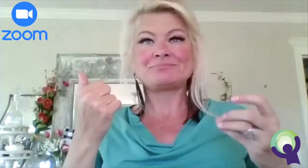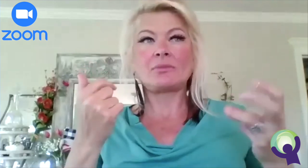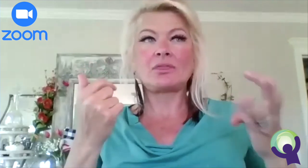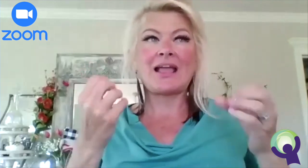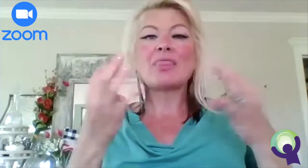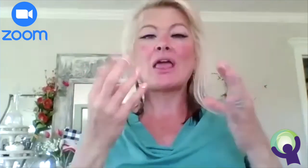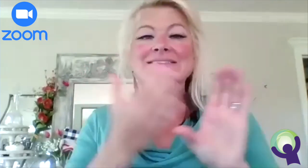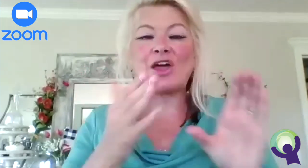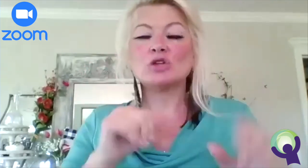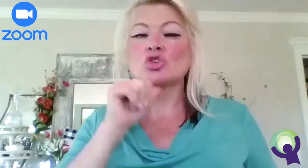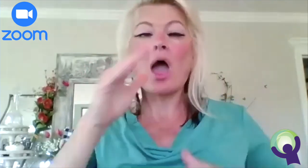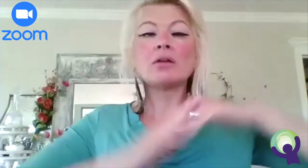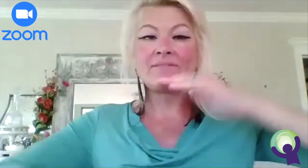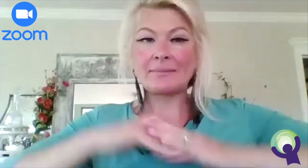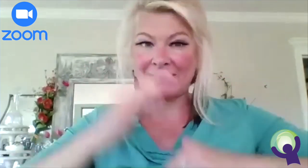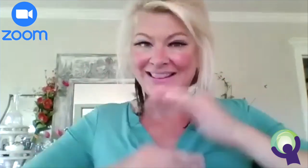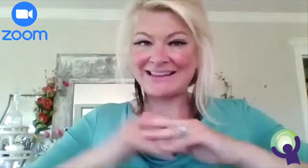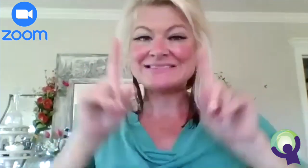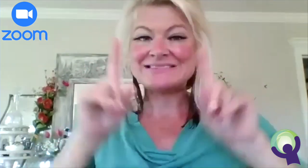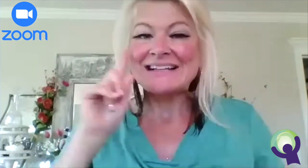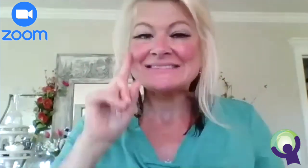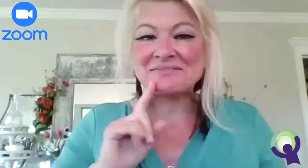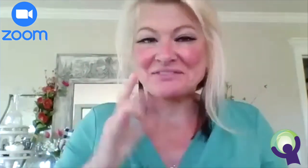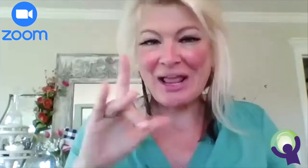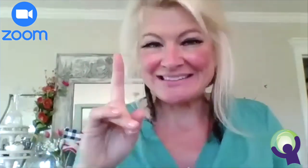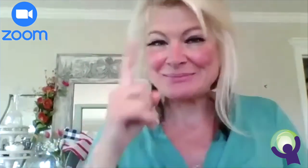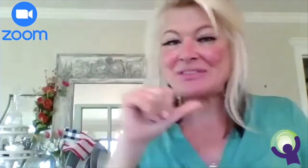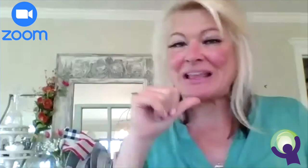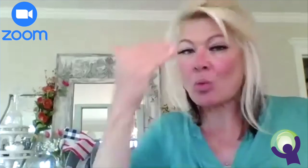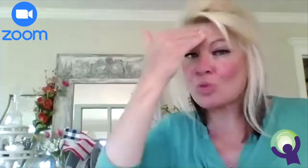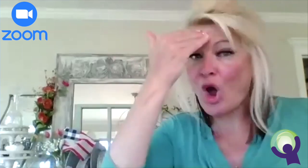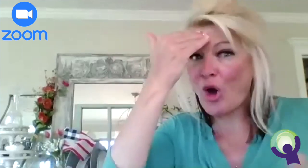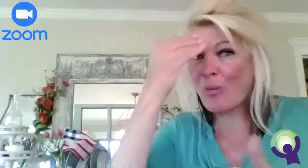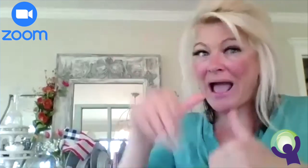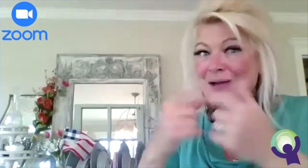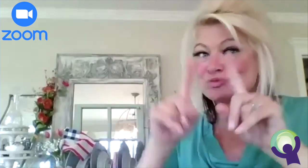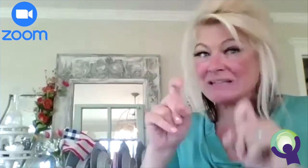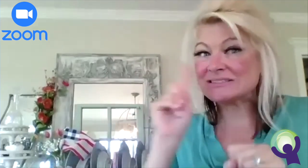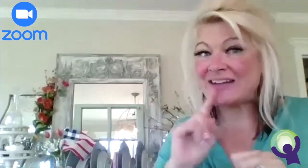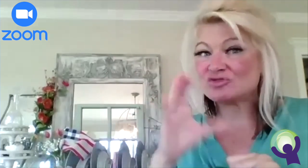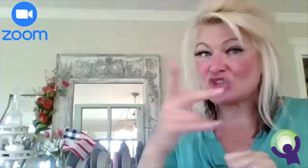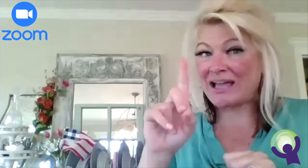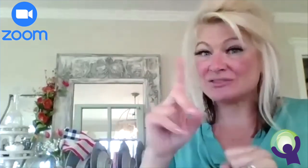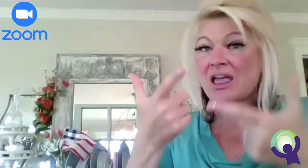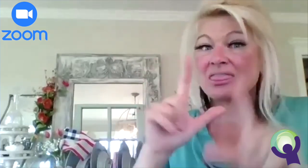because it's how many..there are some psychologists that are not comfortable doing an assessment to a deaf child